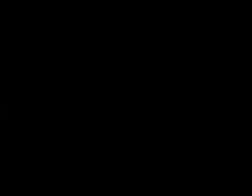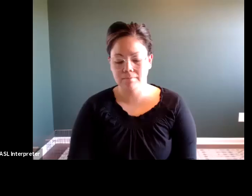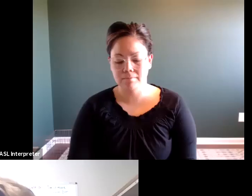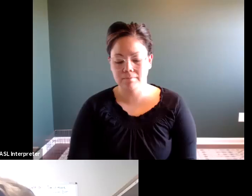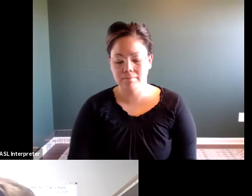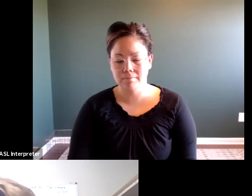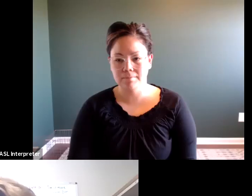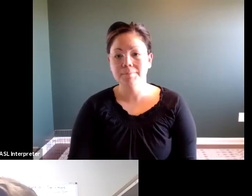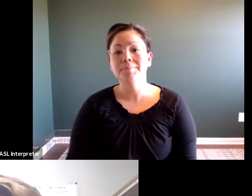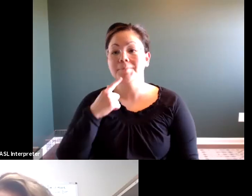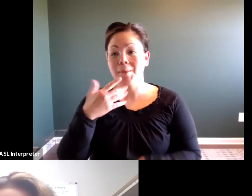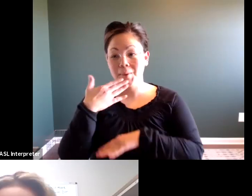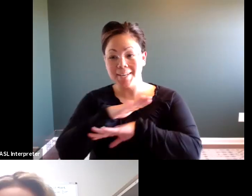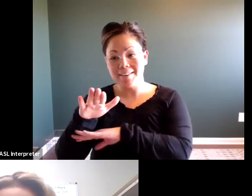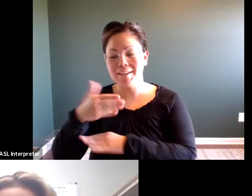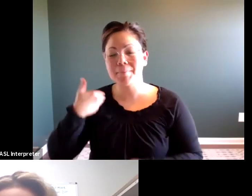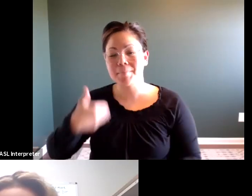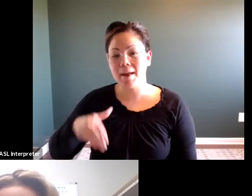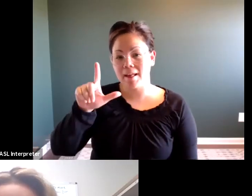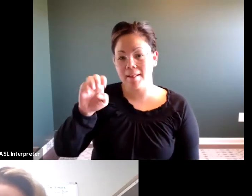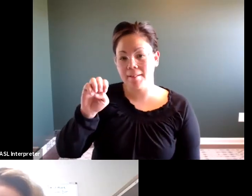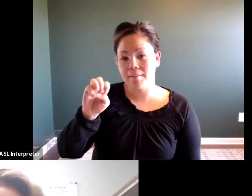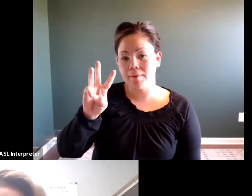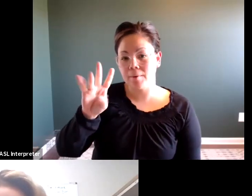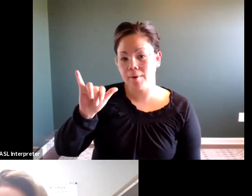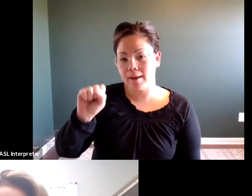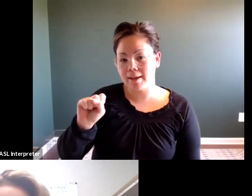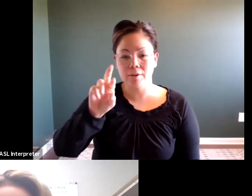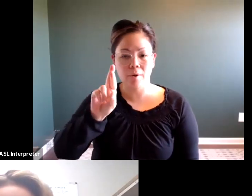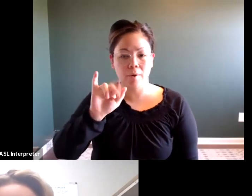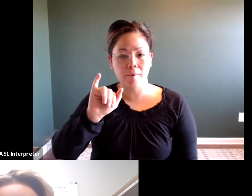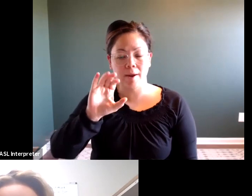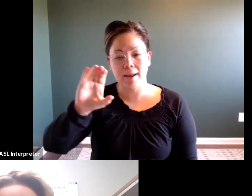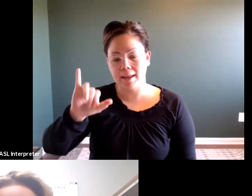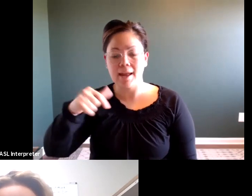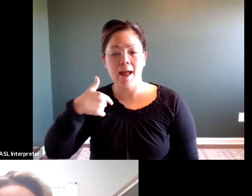Good afternoon, I am Lewis Ricci, and I'm Executive Director of the Indiana Arts Commission.